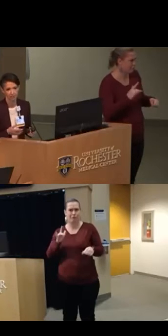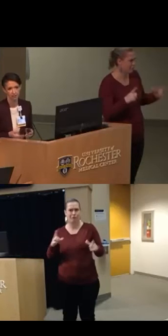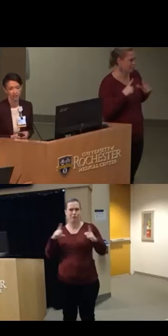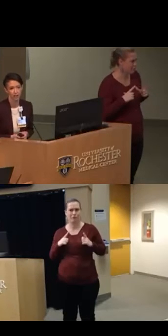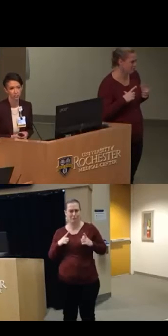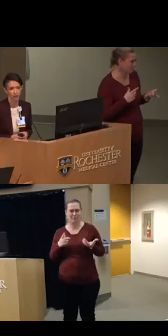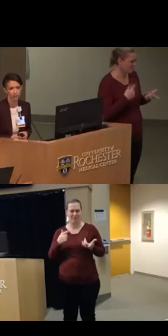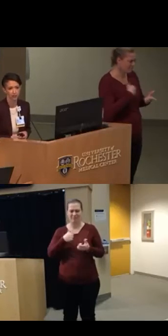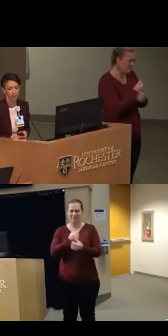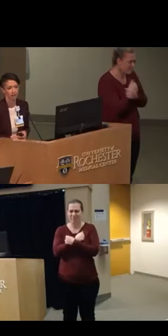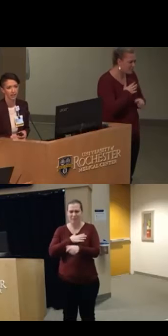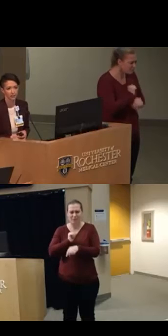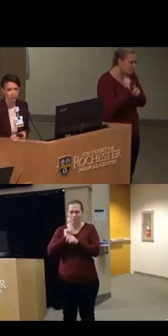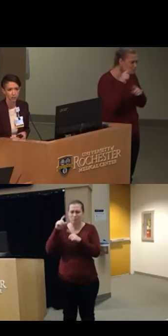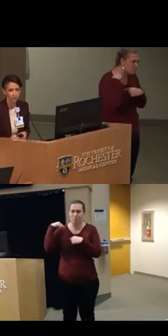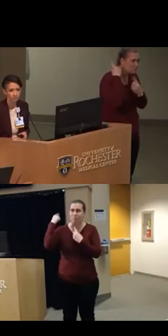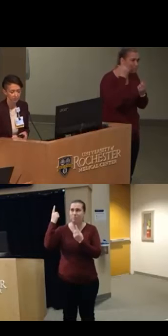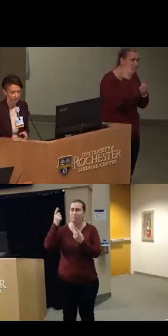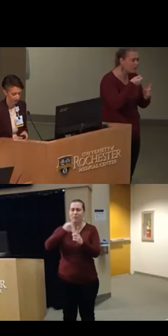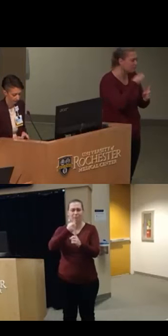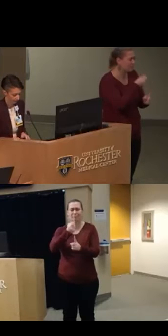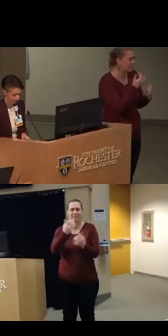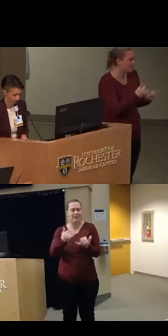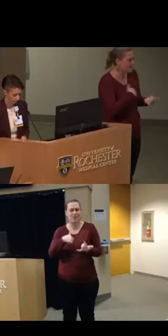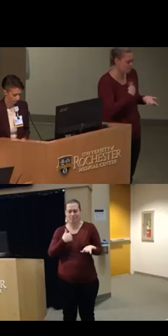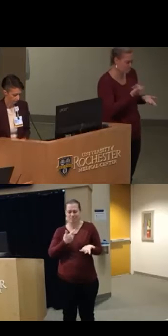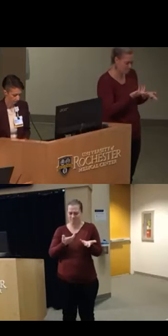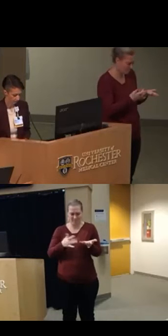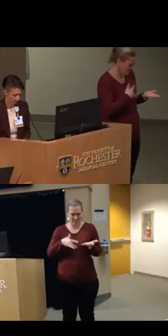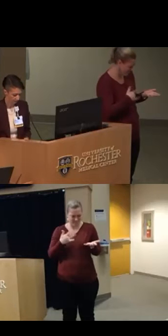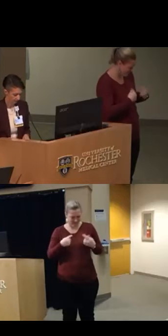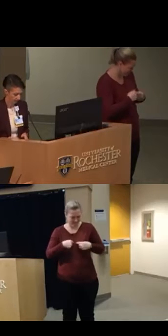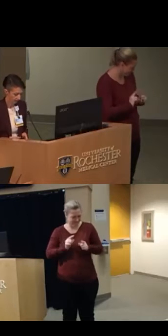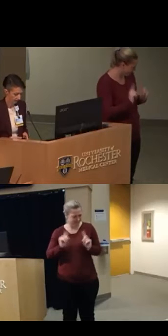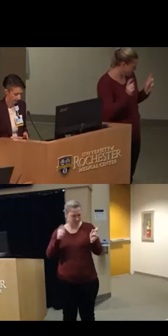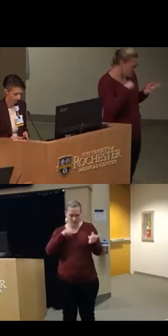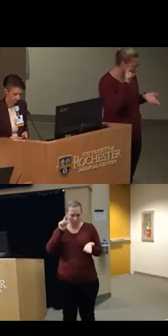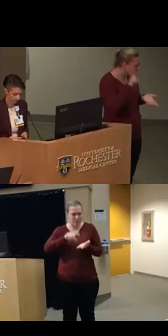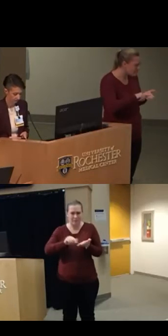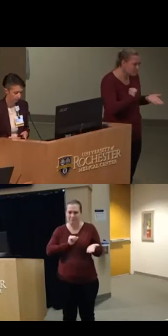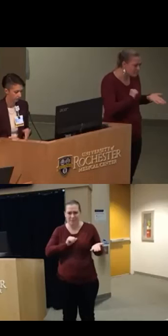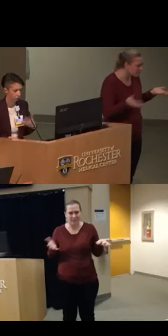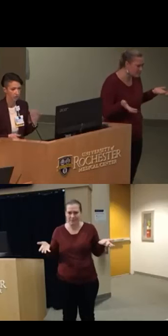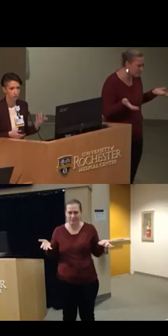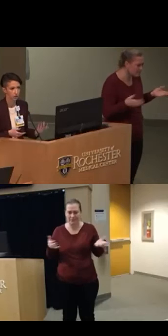Loved this job but it's I don't recognize it anymore um they find themselves working more